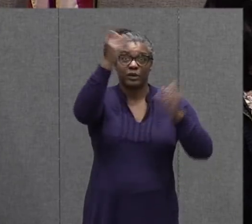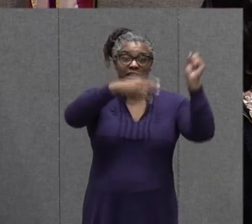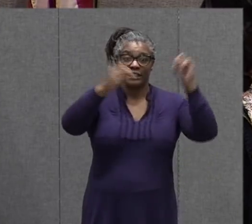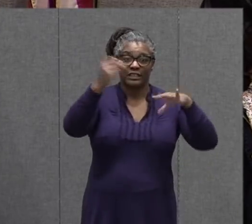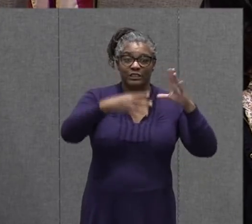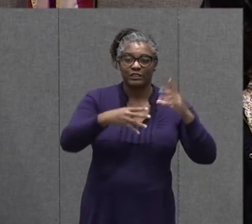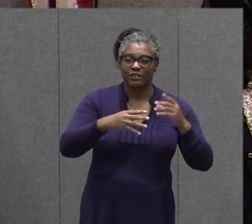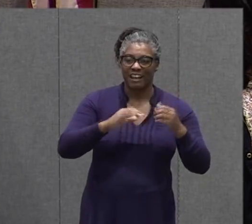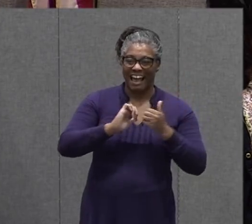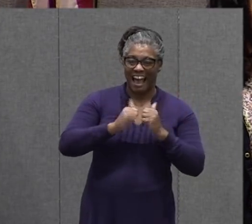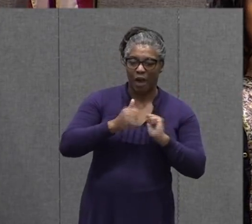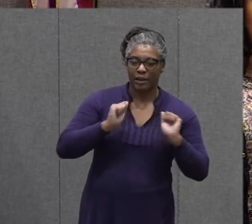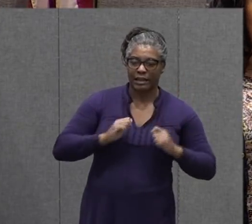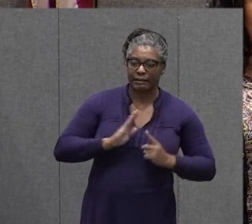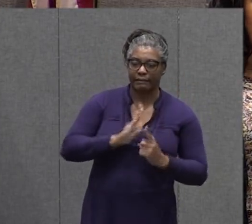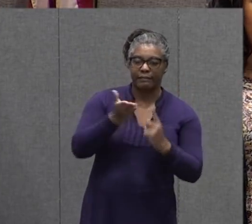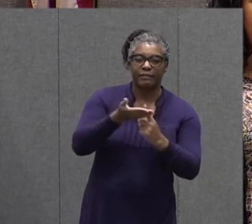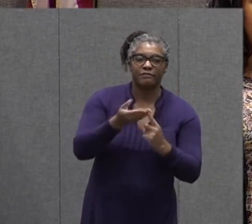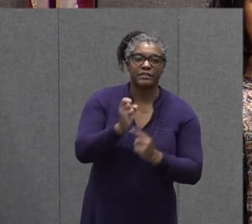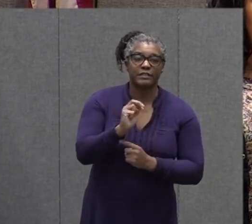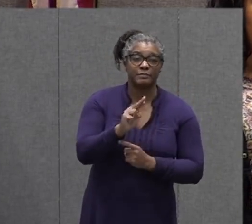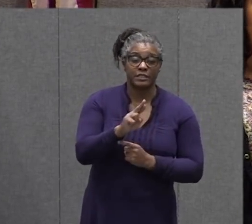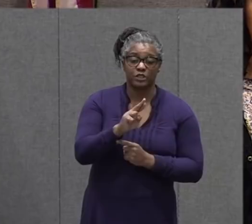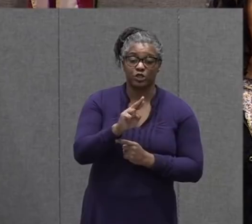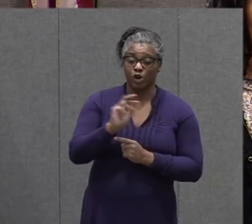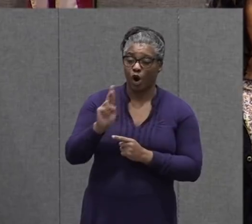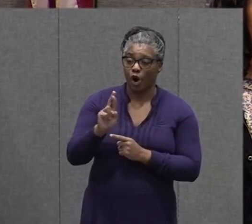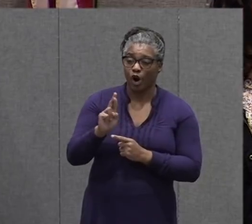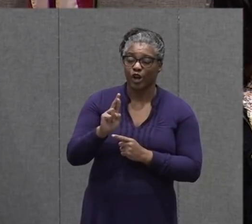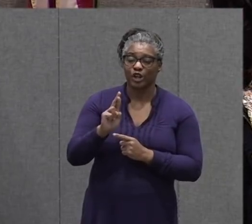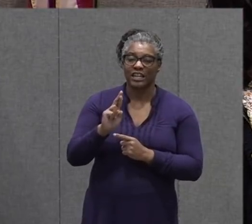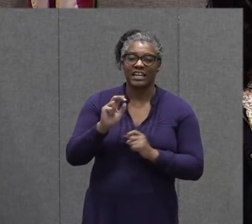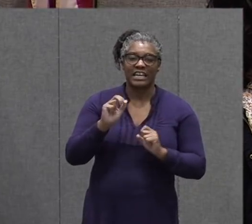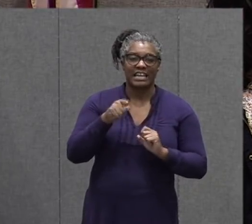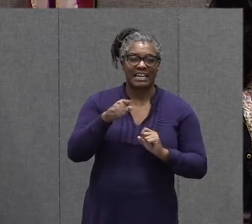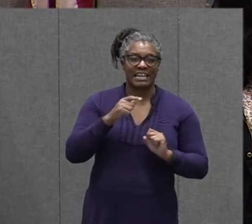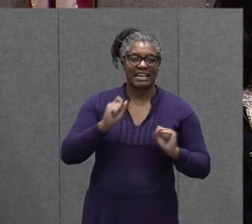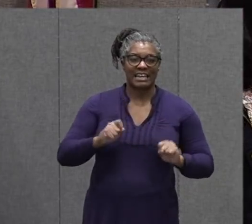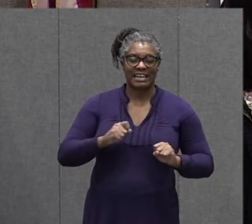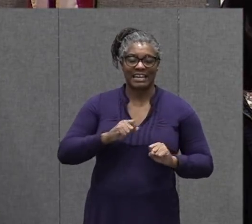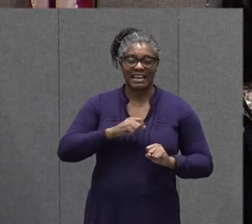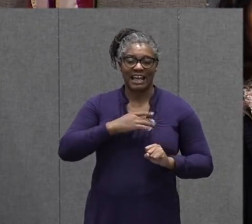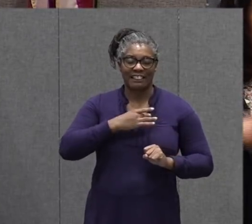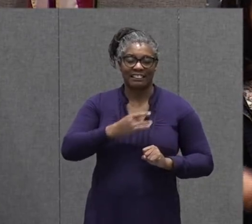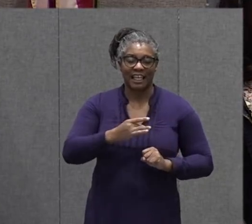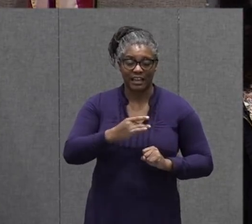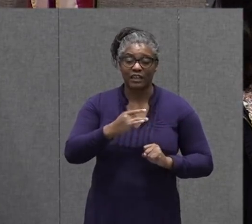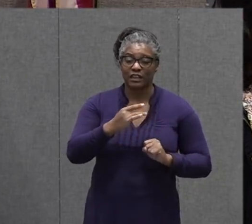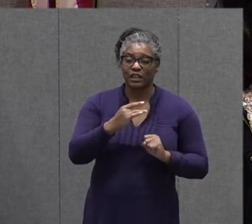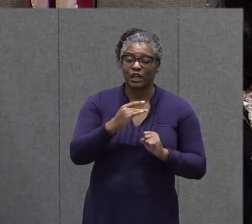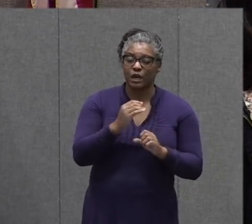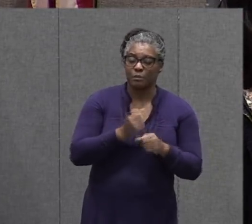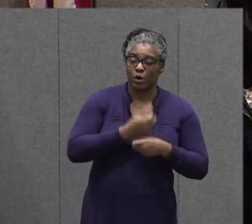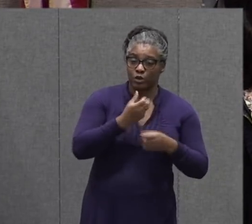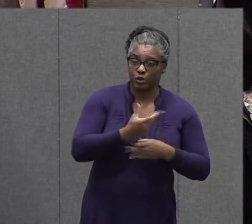and, know that there is baking involved. That doesn't involve an oven. I know he loved - right